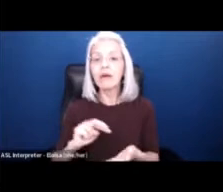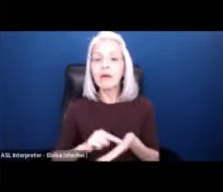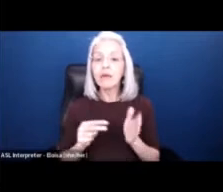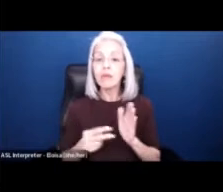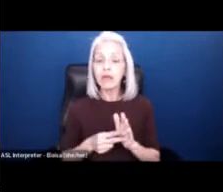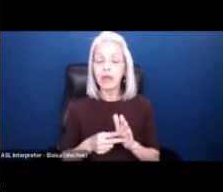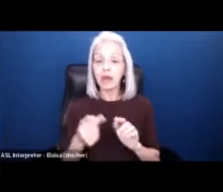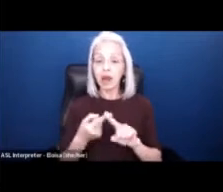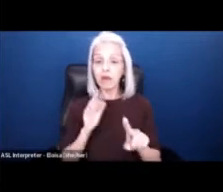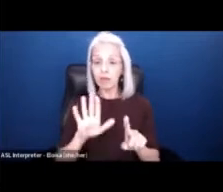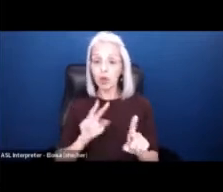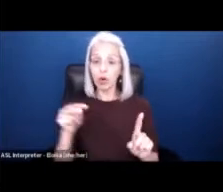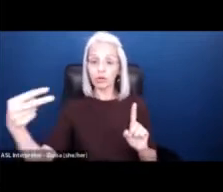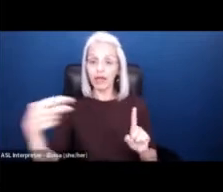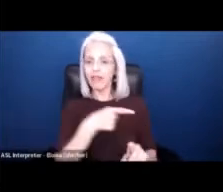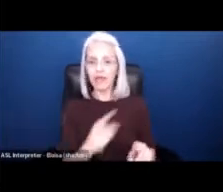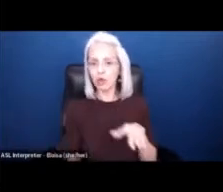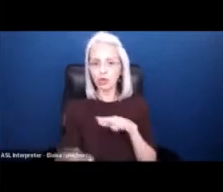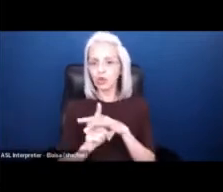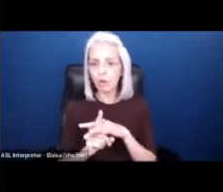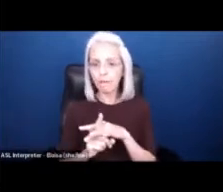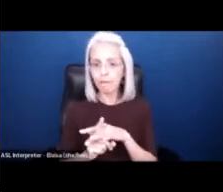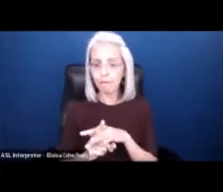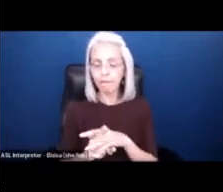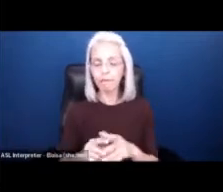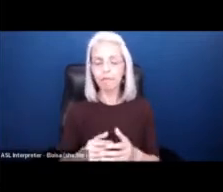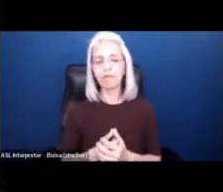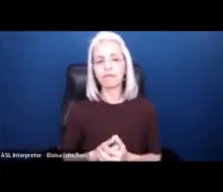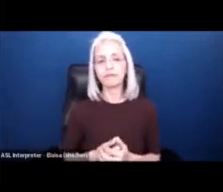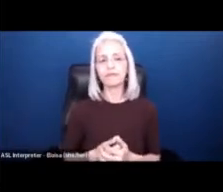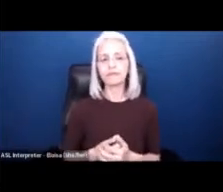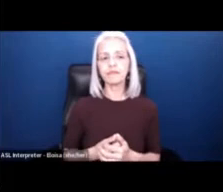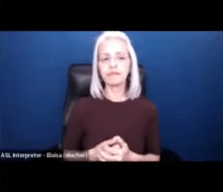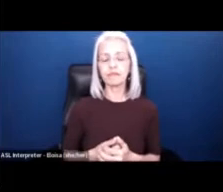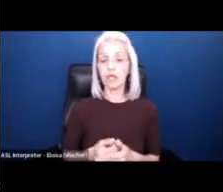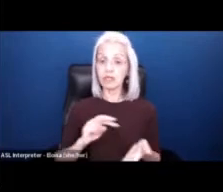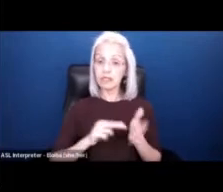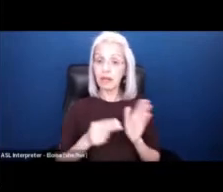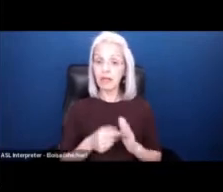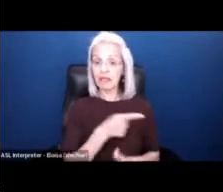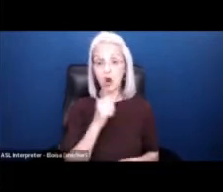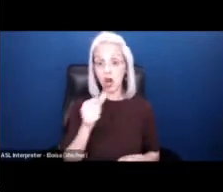end, this person is not showing up. And does that mean that they're not invested in the treatment? They're not